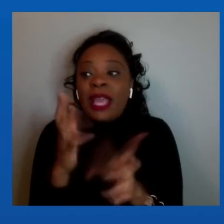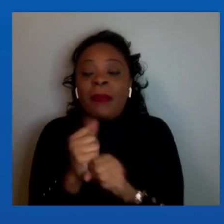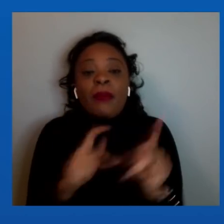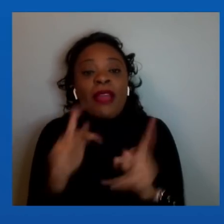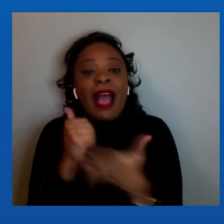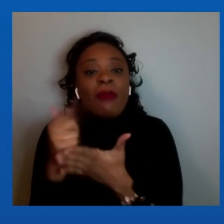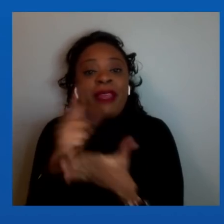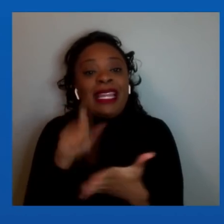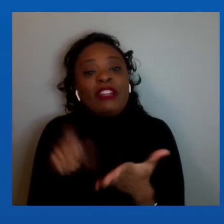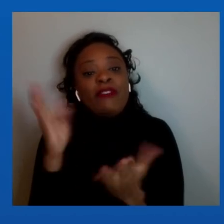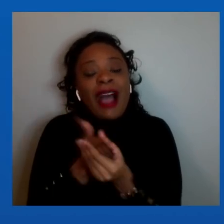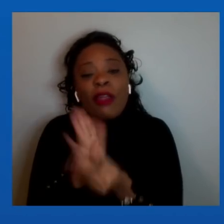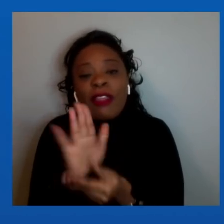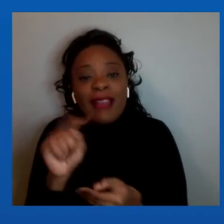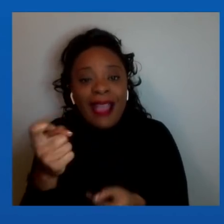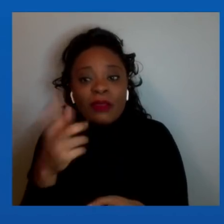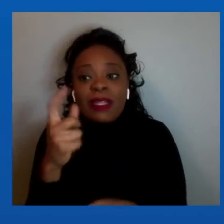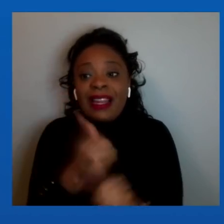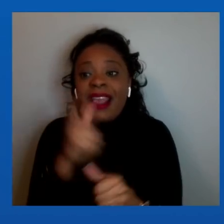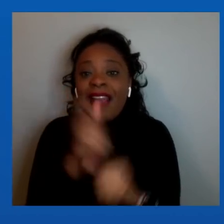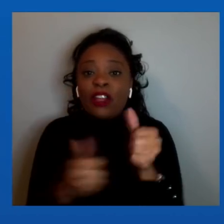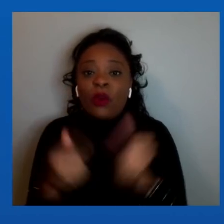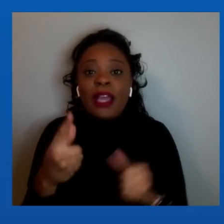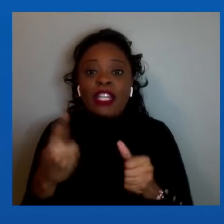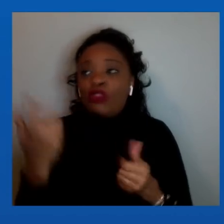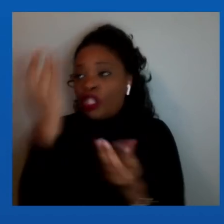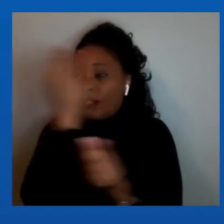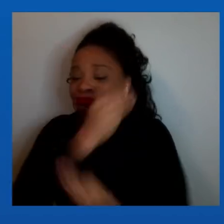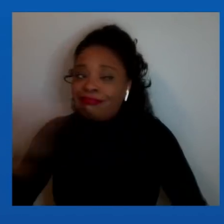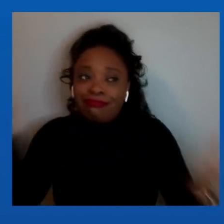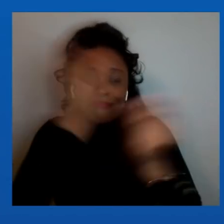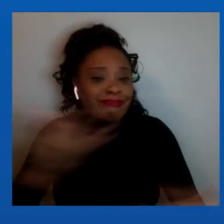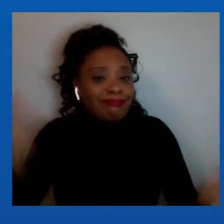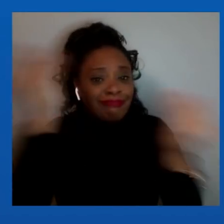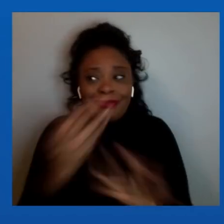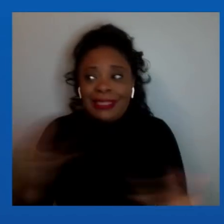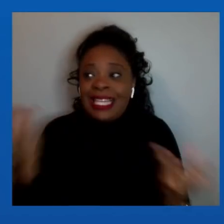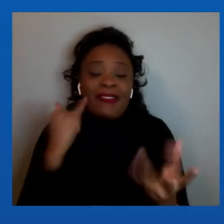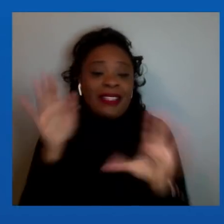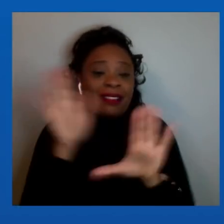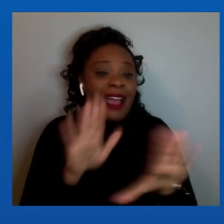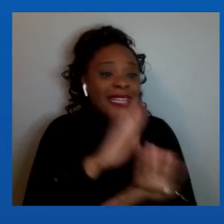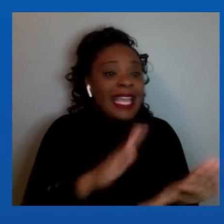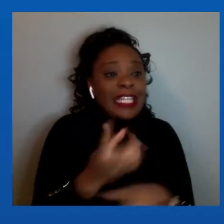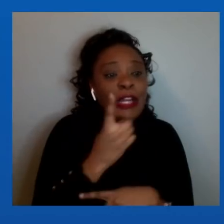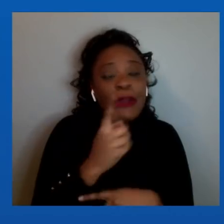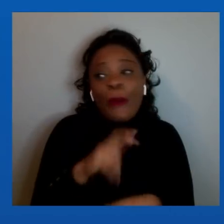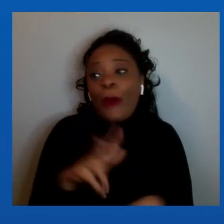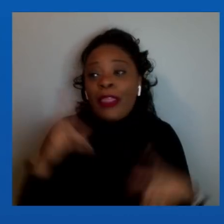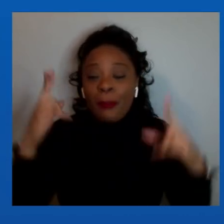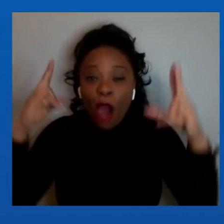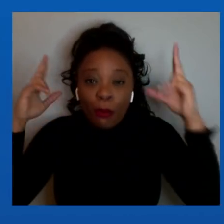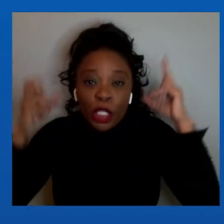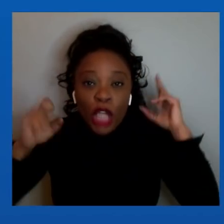And we need everyone to spread the word -- be it at Sunday dinner, at the barbershop, at work, at school, and at home.